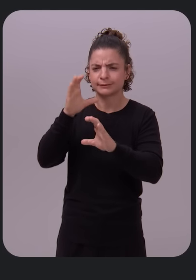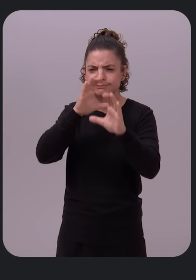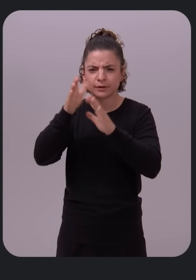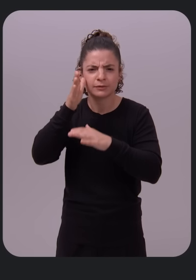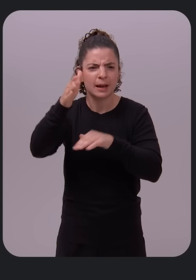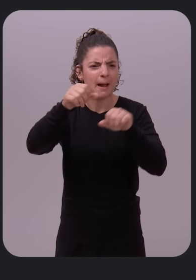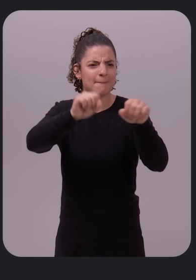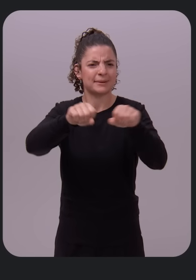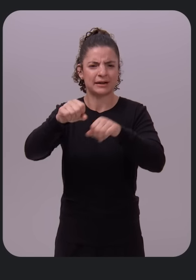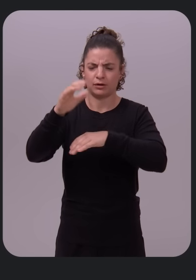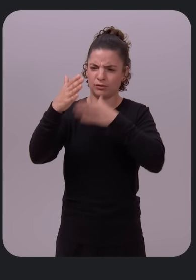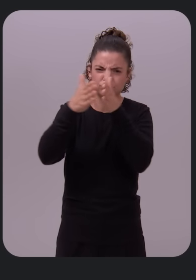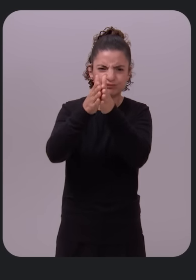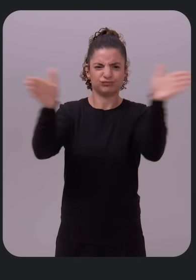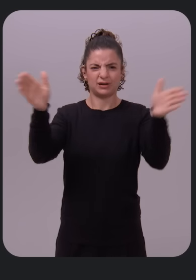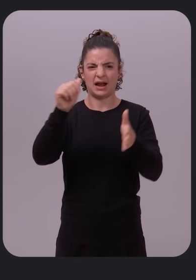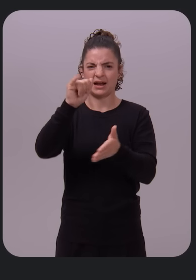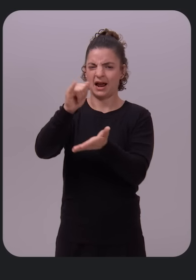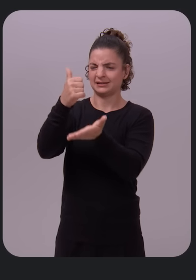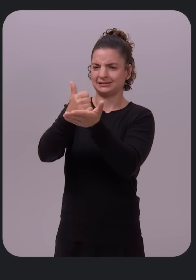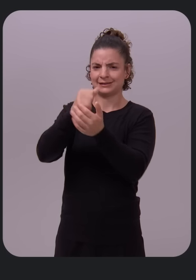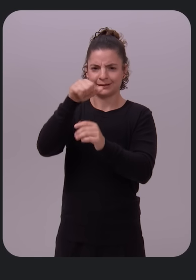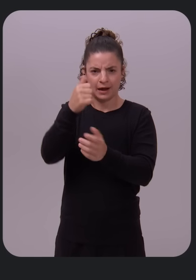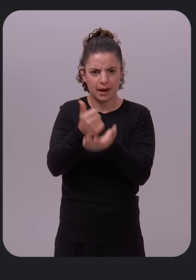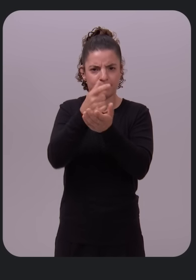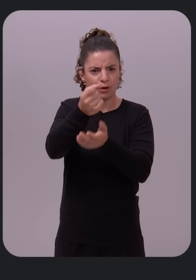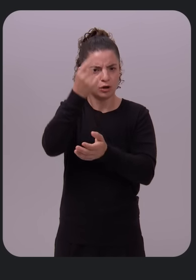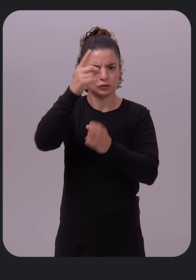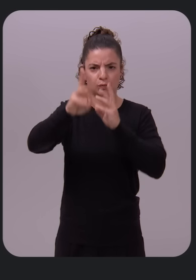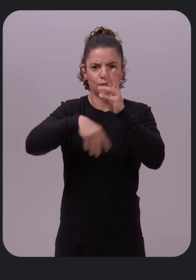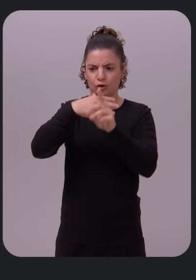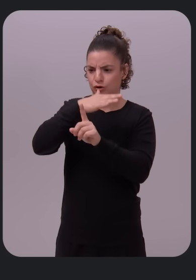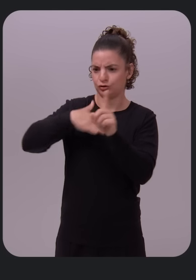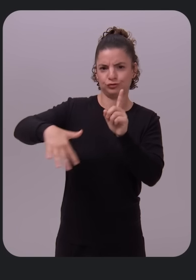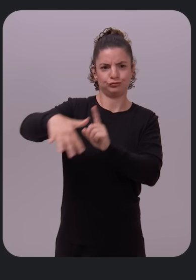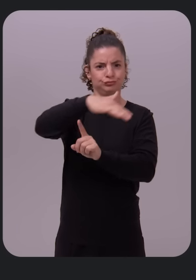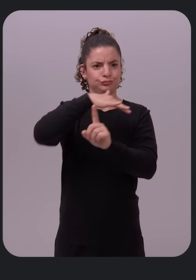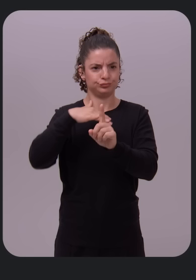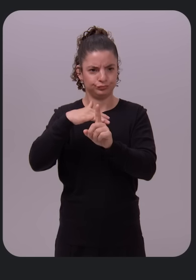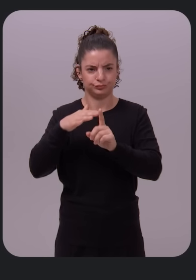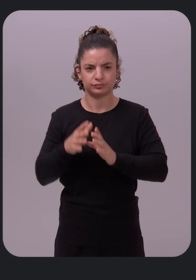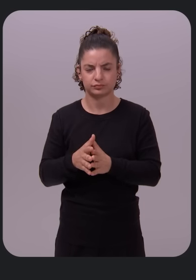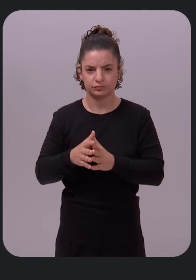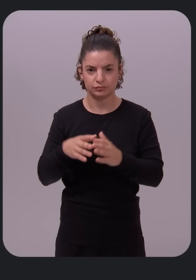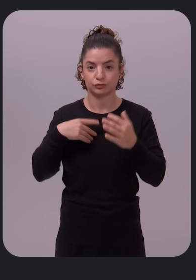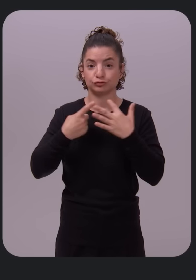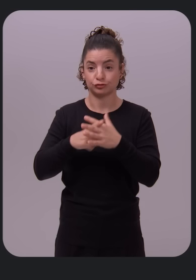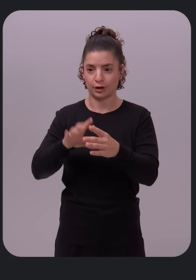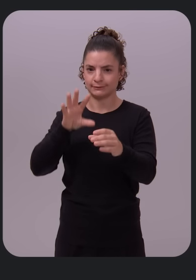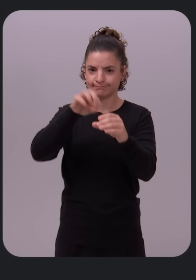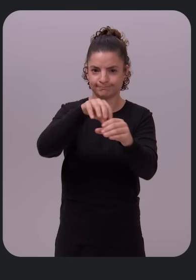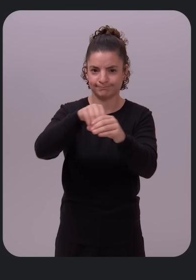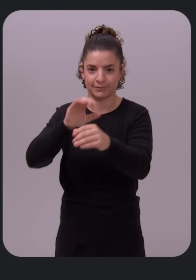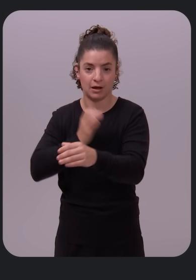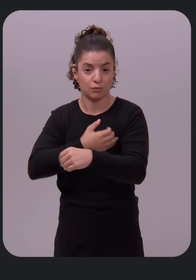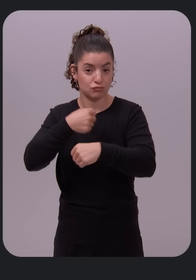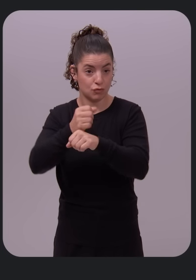of a universal AI assistant that can understand the world around you. We are starting to bring it to our products.